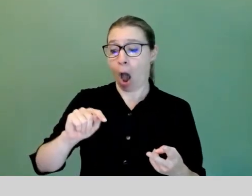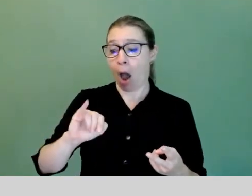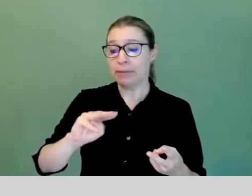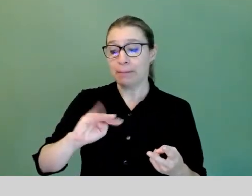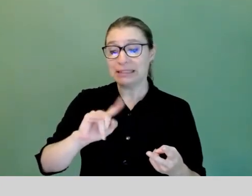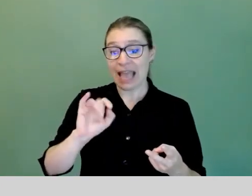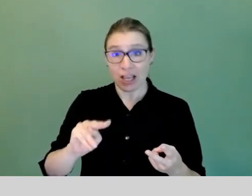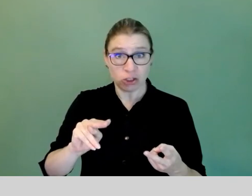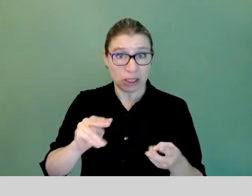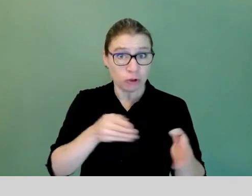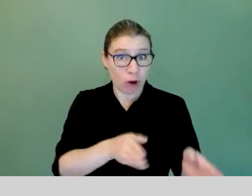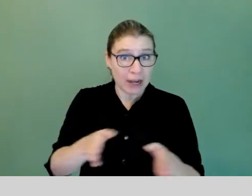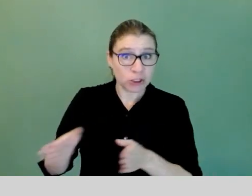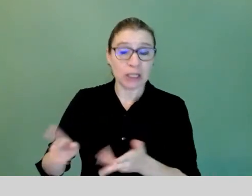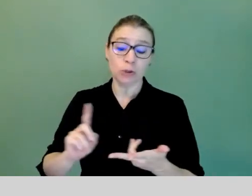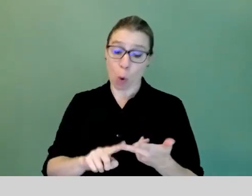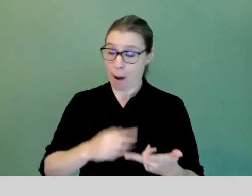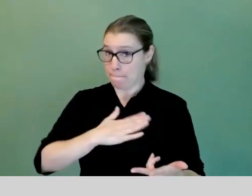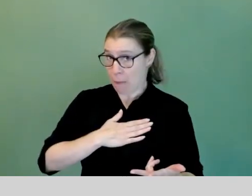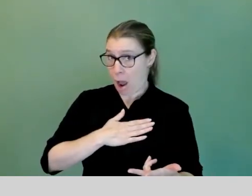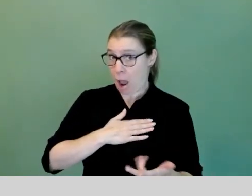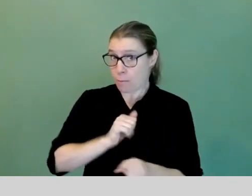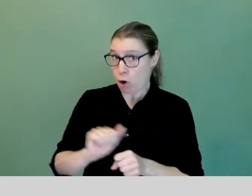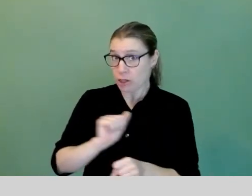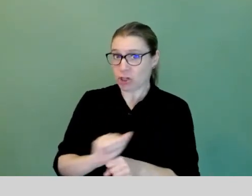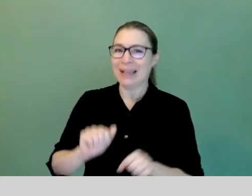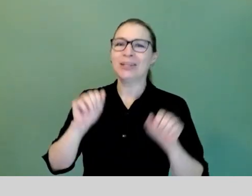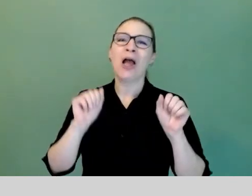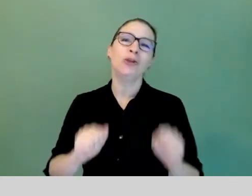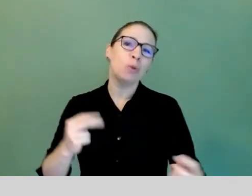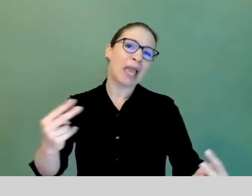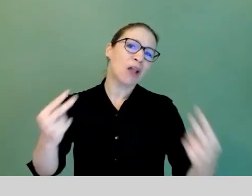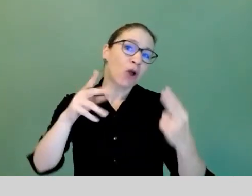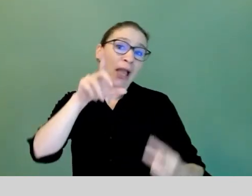optimization techniques, or the personal projects that I've been working on,